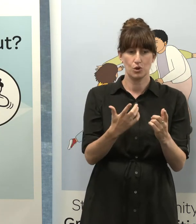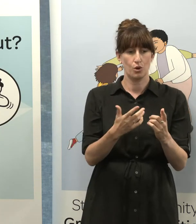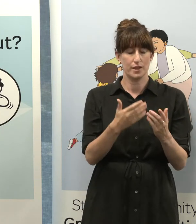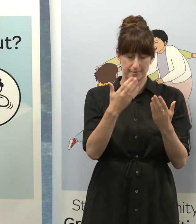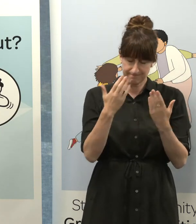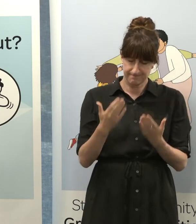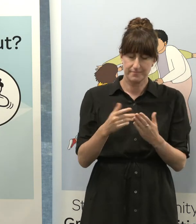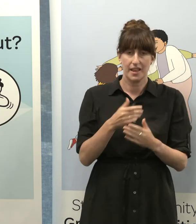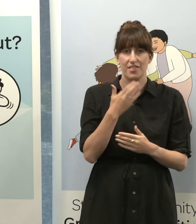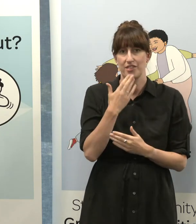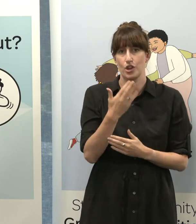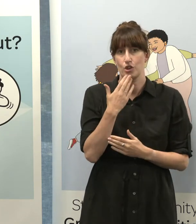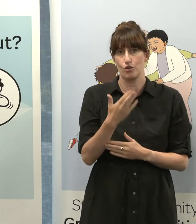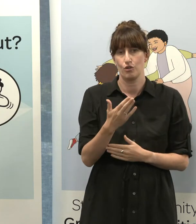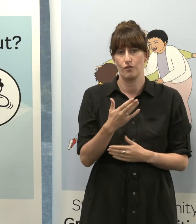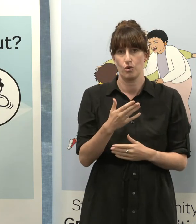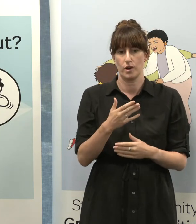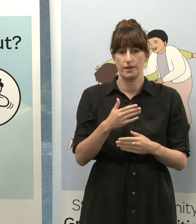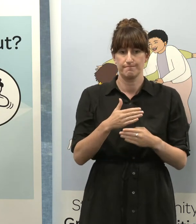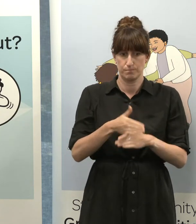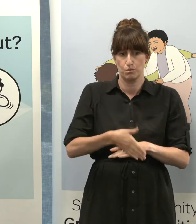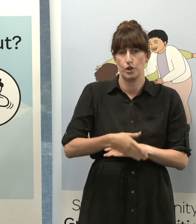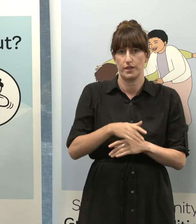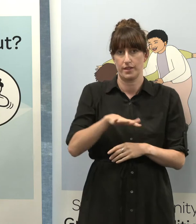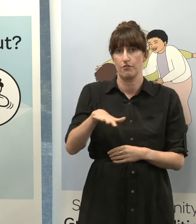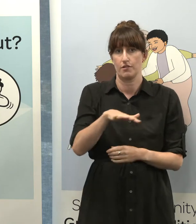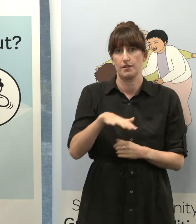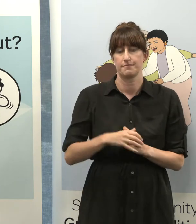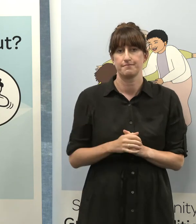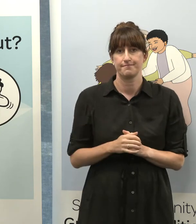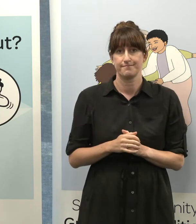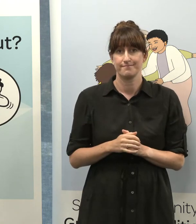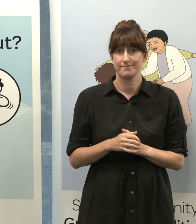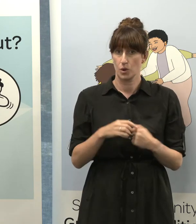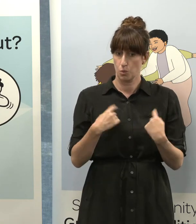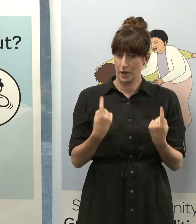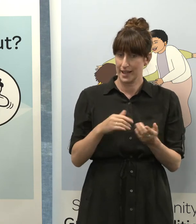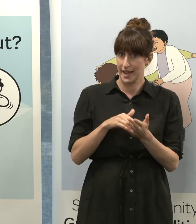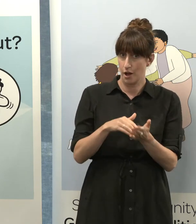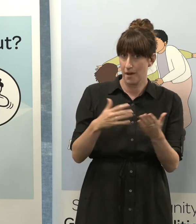cared for by someone different. I want to thank and acknowledge that.